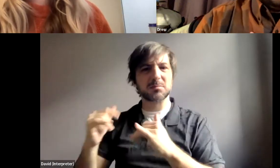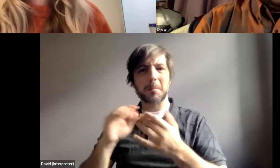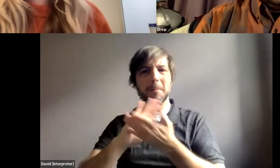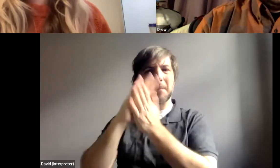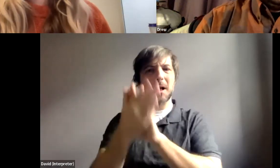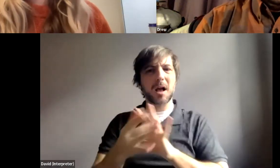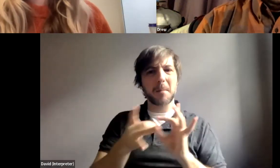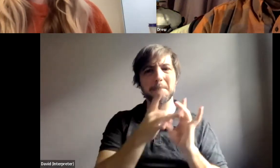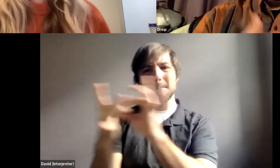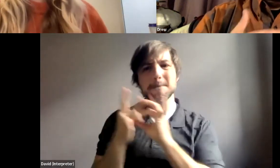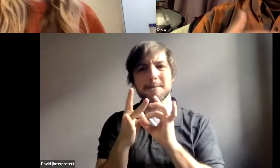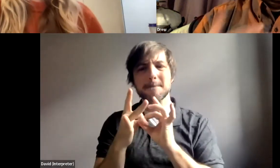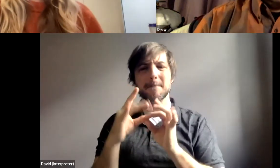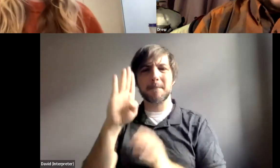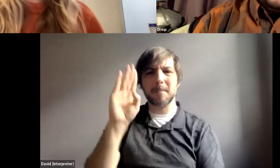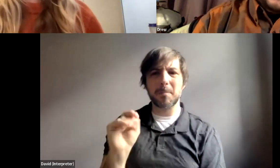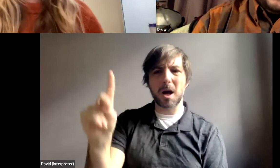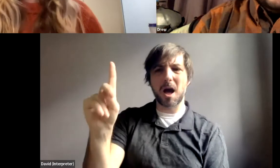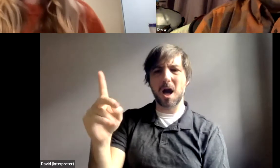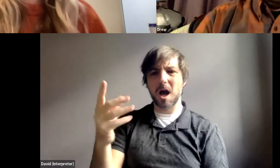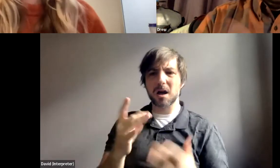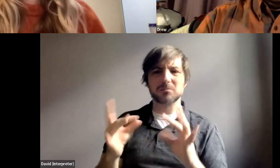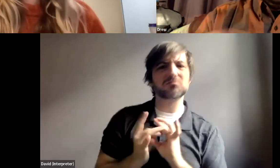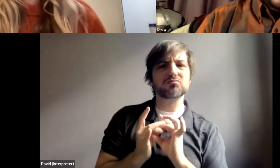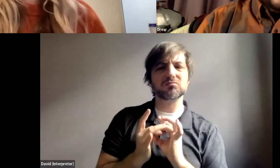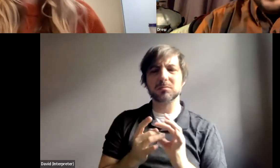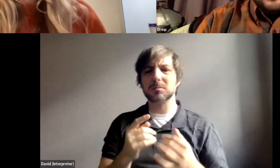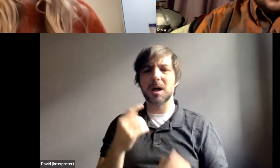everyone should at least get a taste of that, whatever it may be to them, if they want